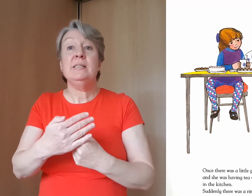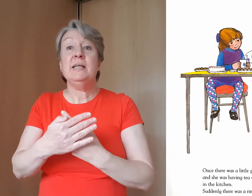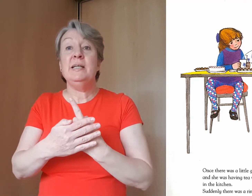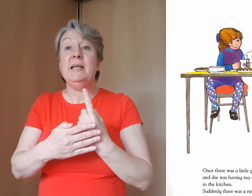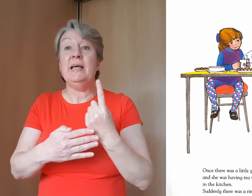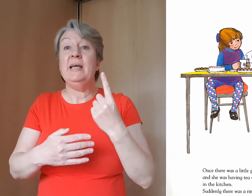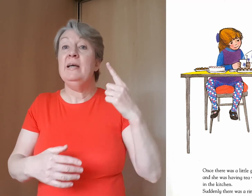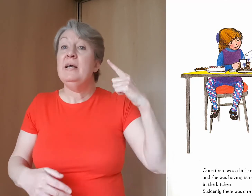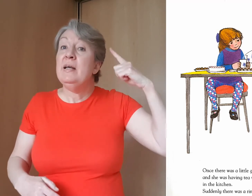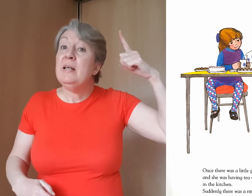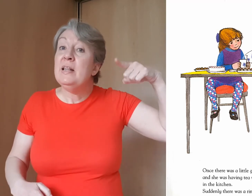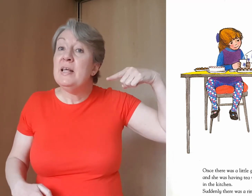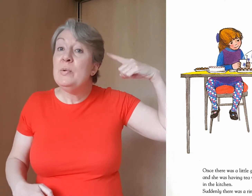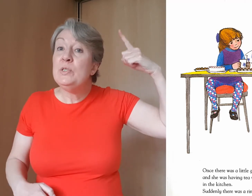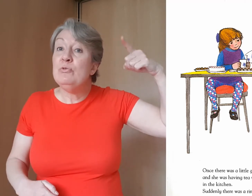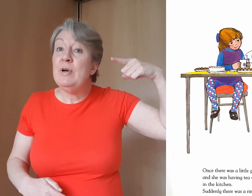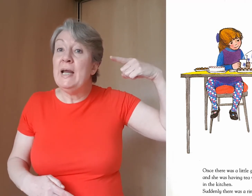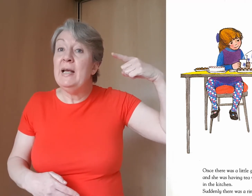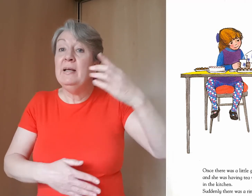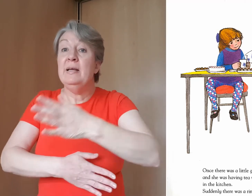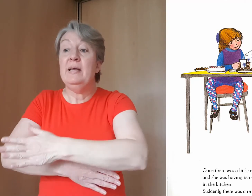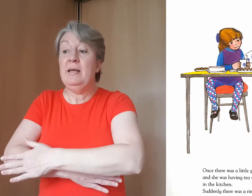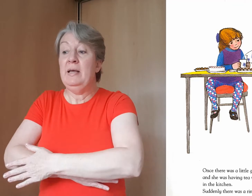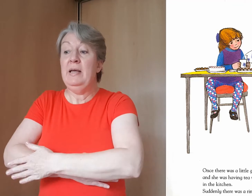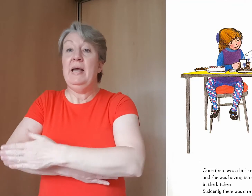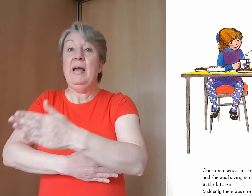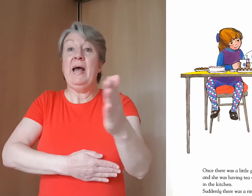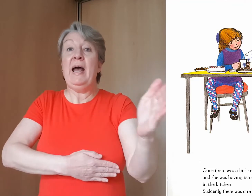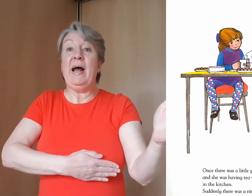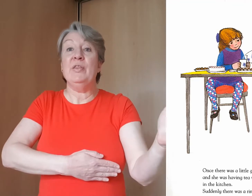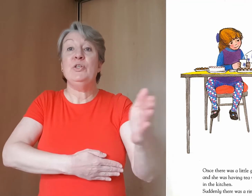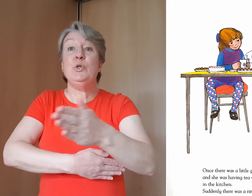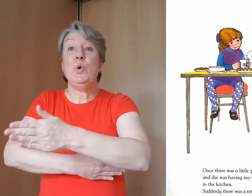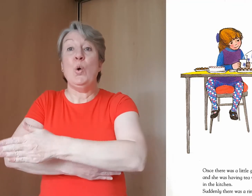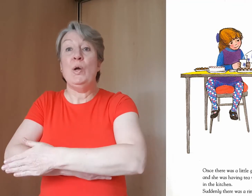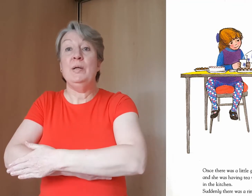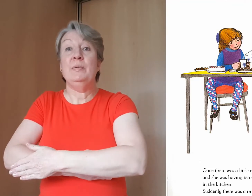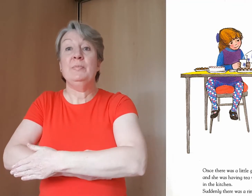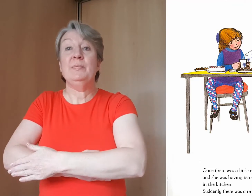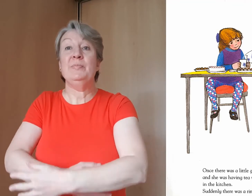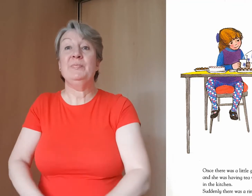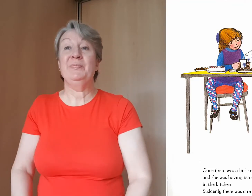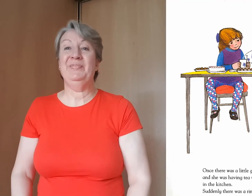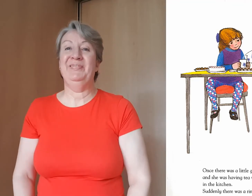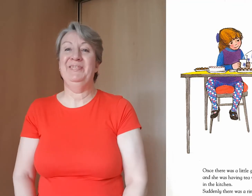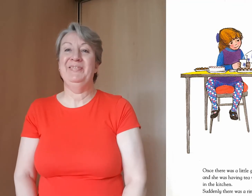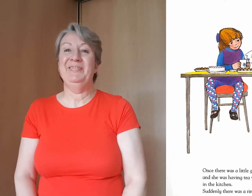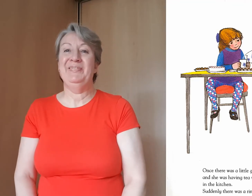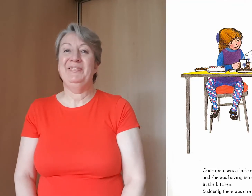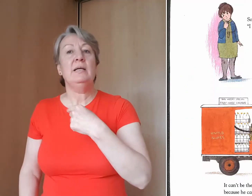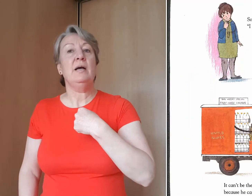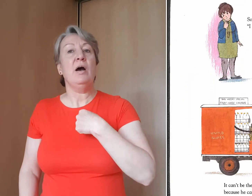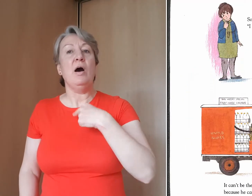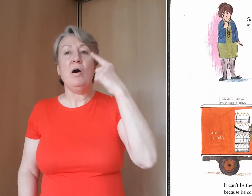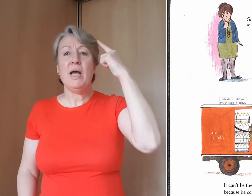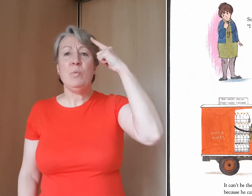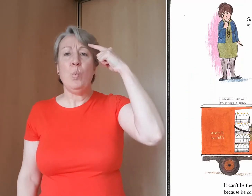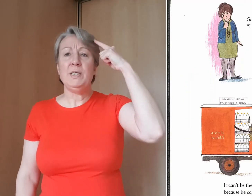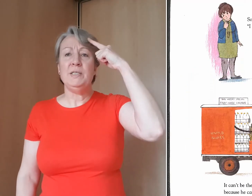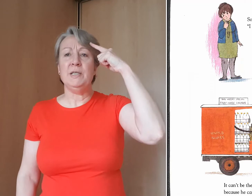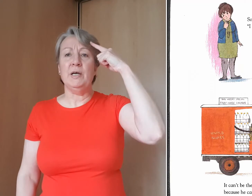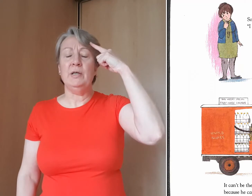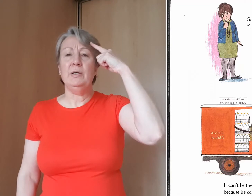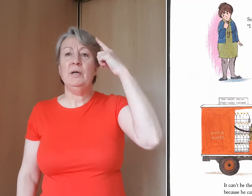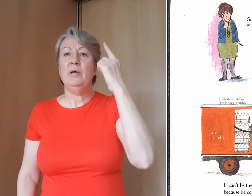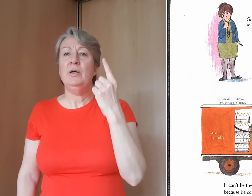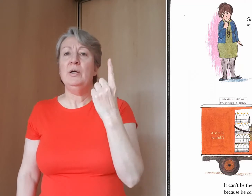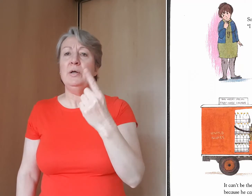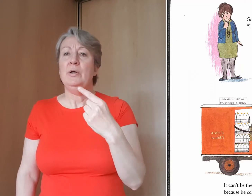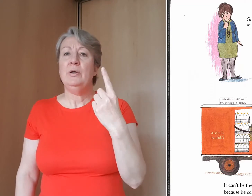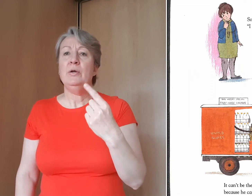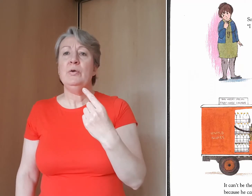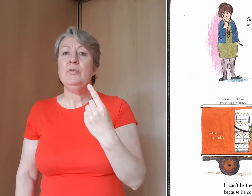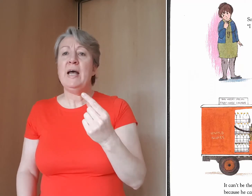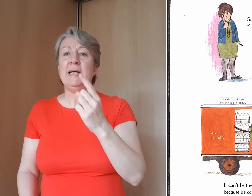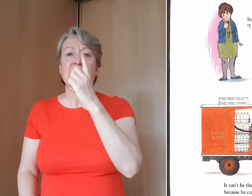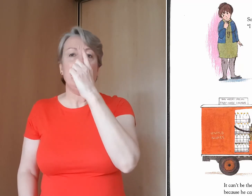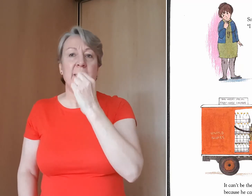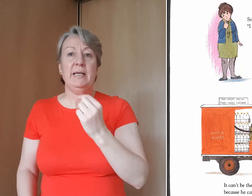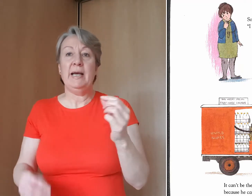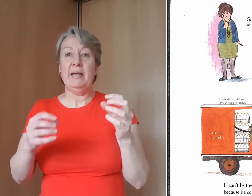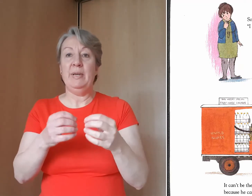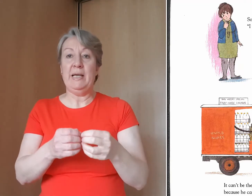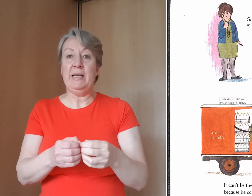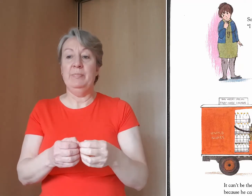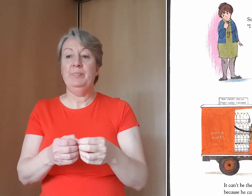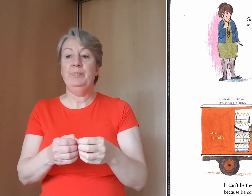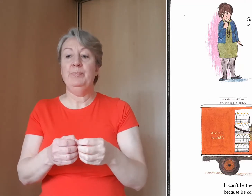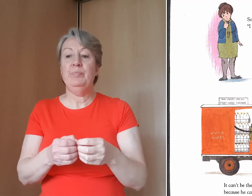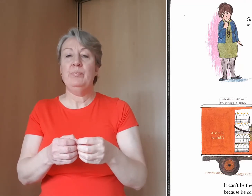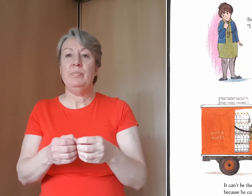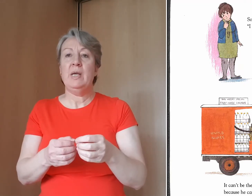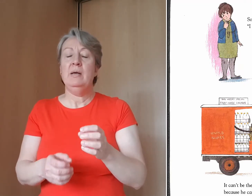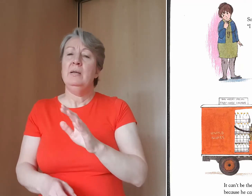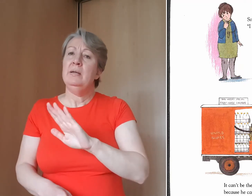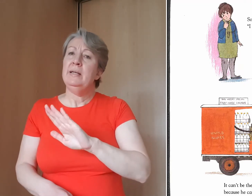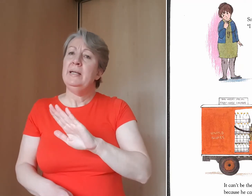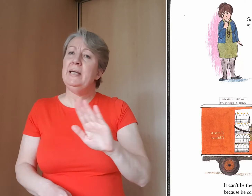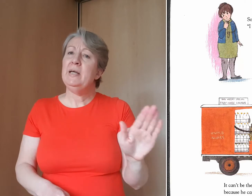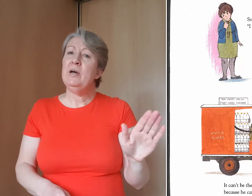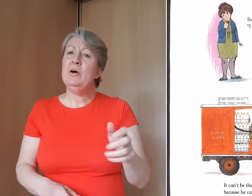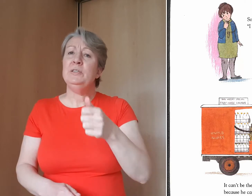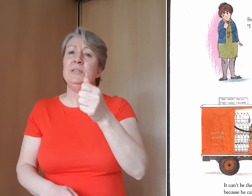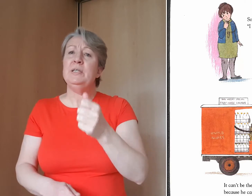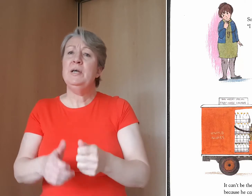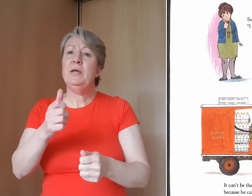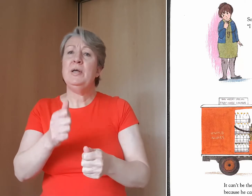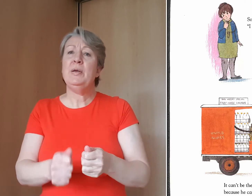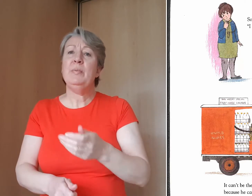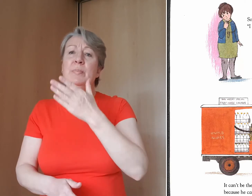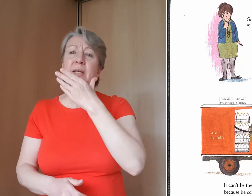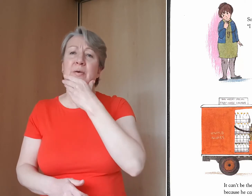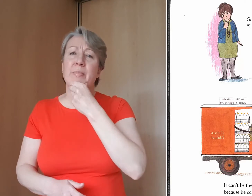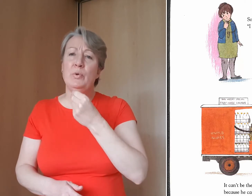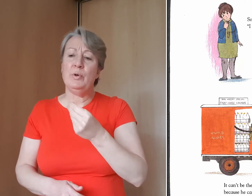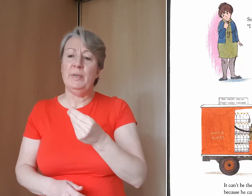suddenly there was a ring at the door "I wonder who that can be? It can't be the milkman